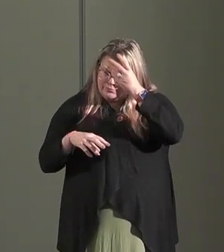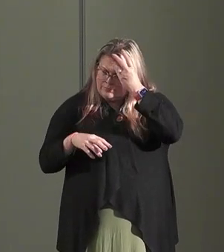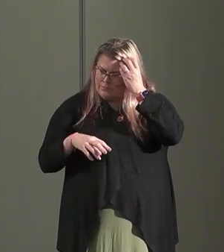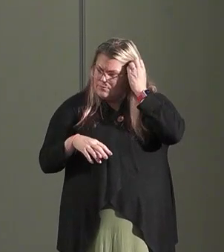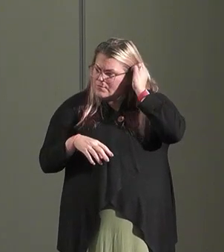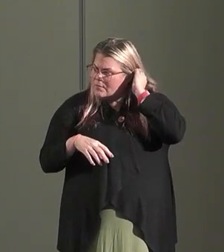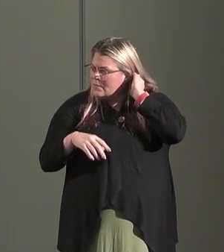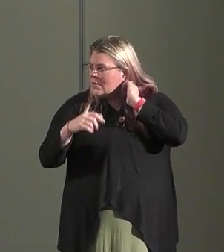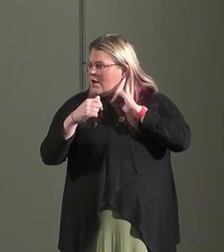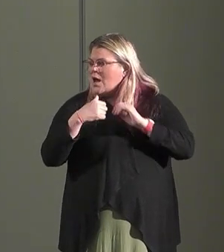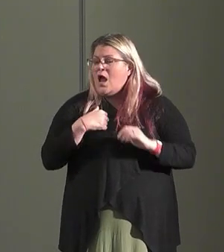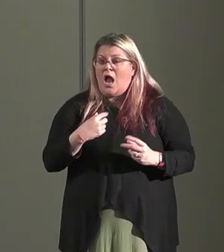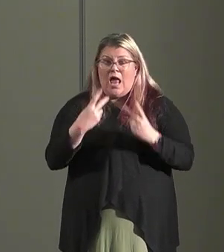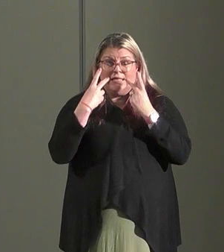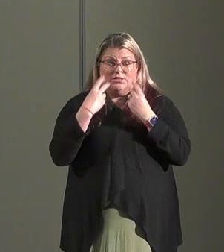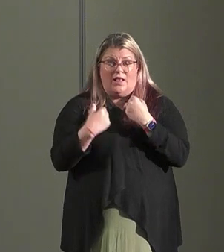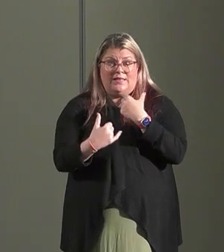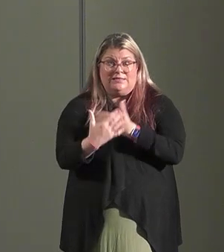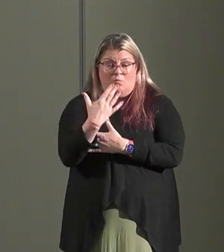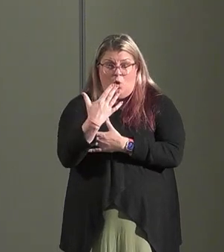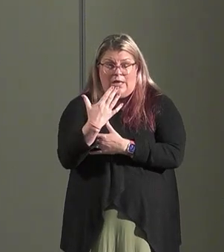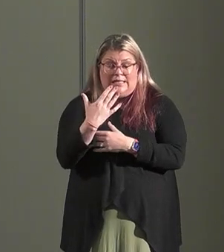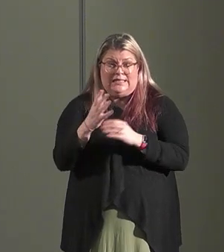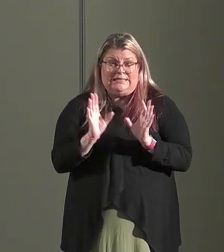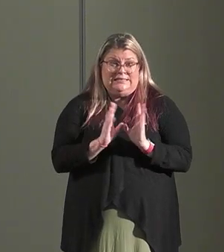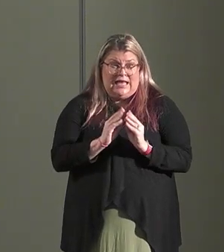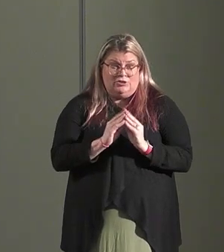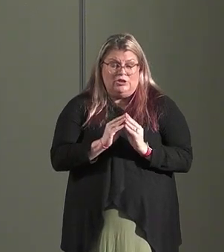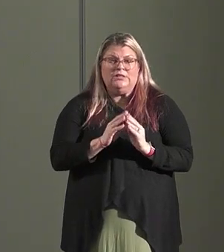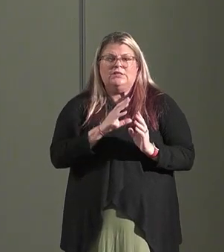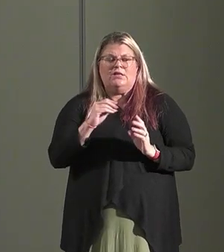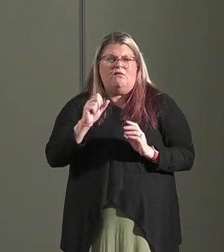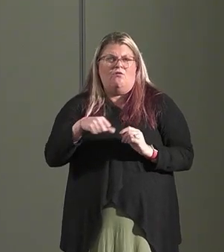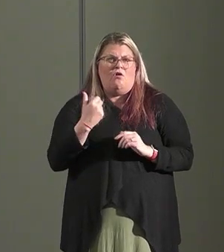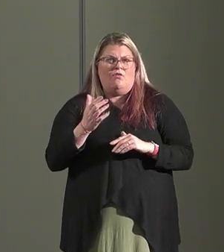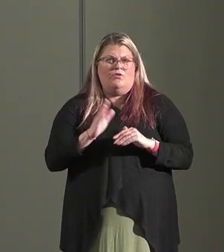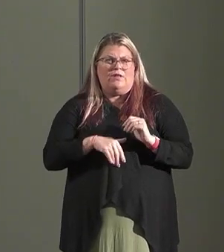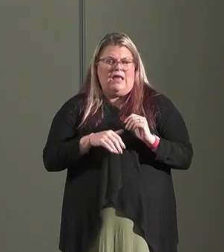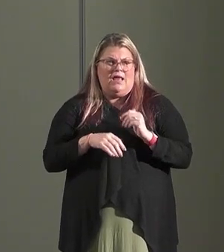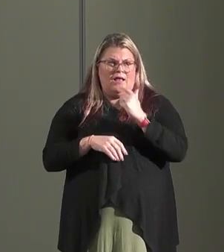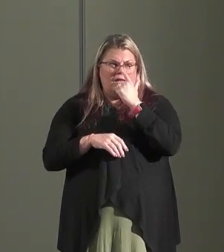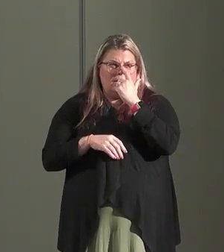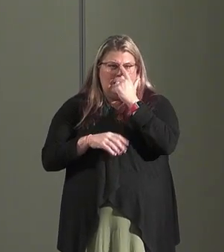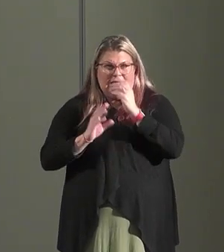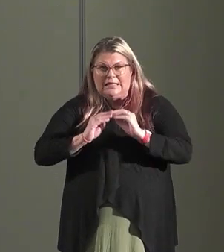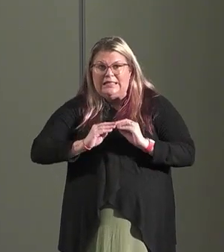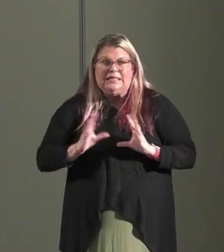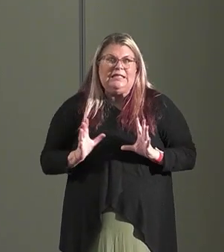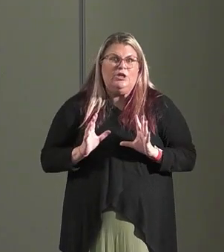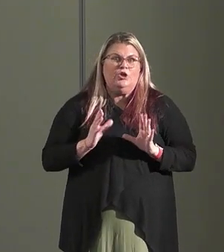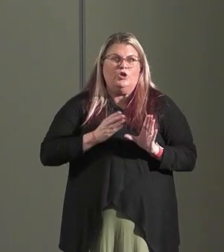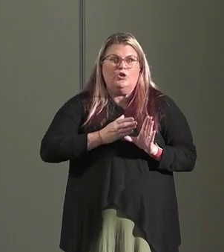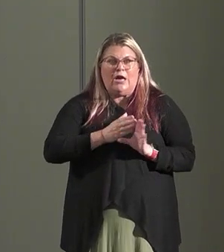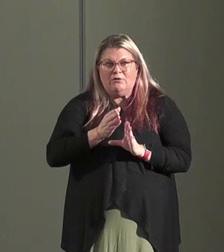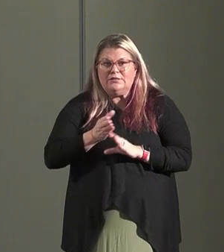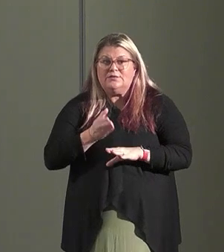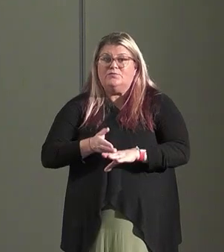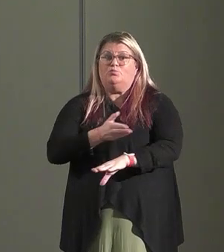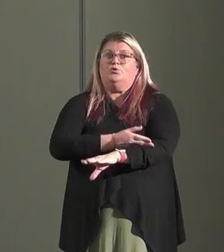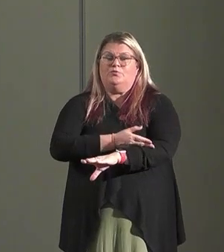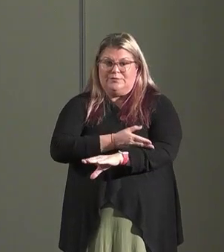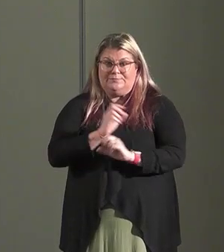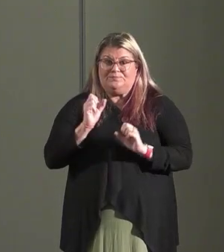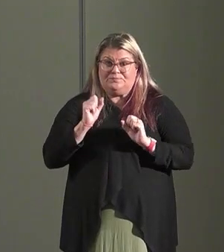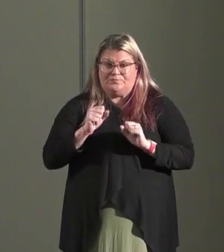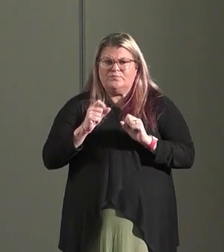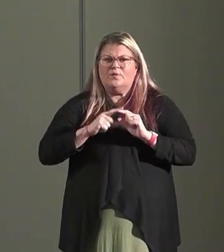saw this morning session and other than the clear areas of improvement, there was nothing there on